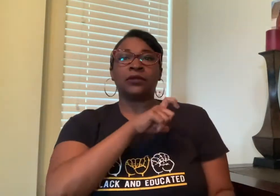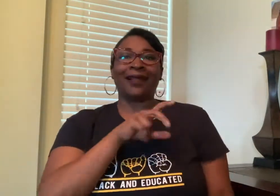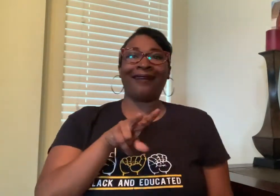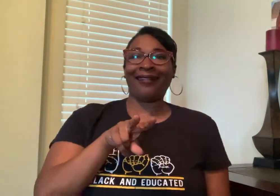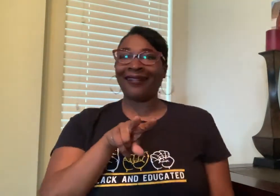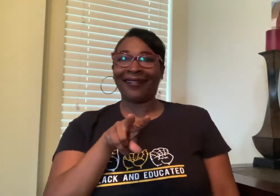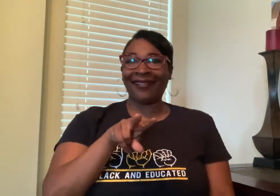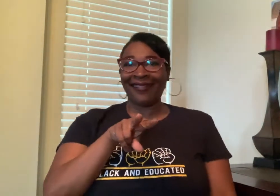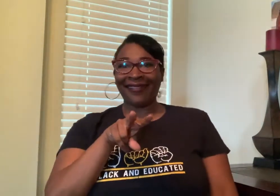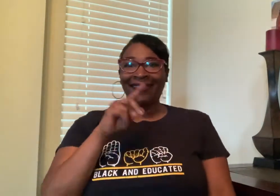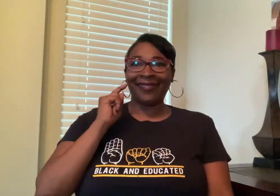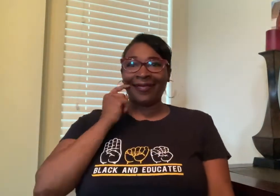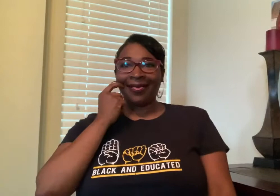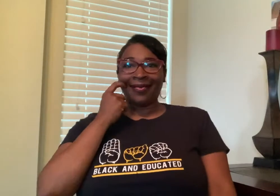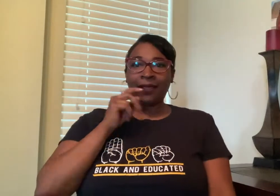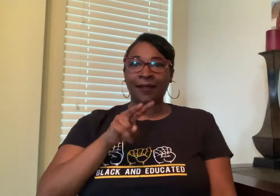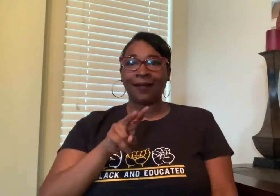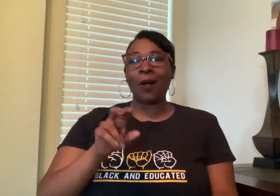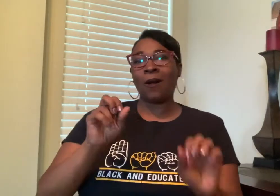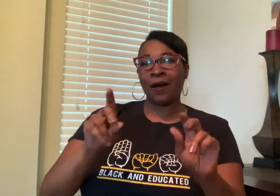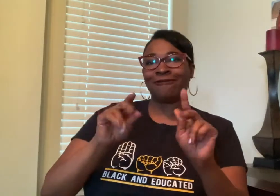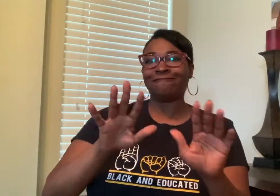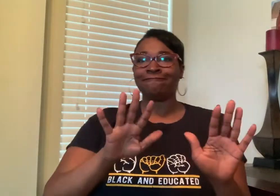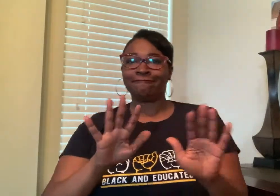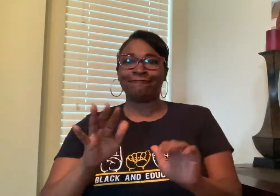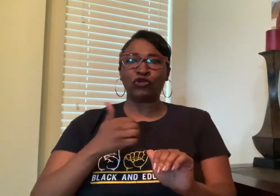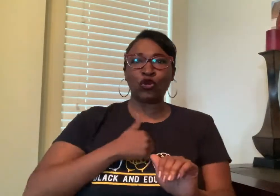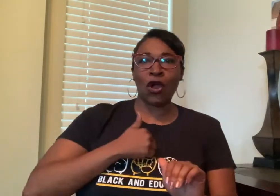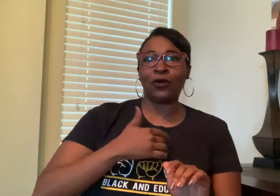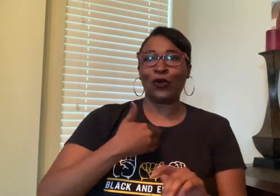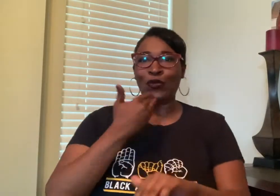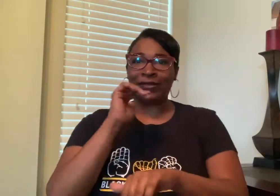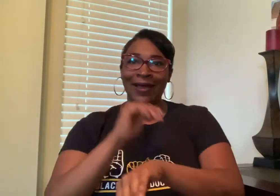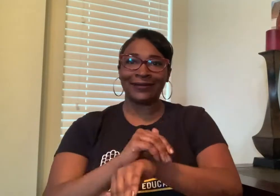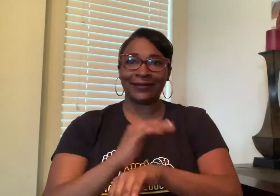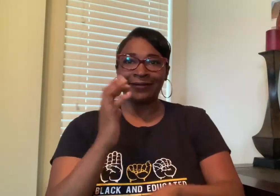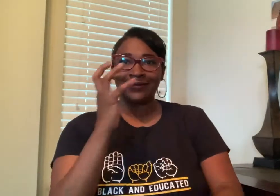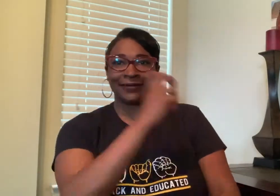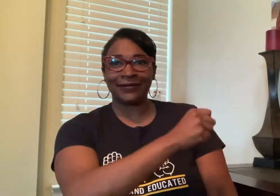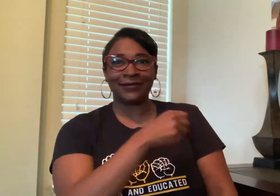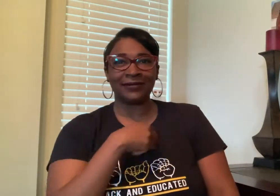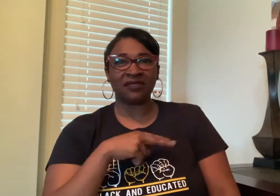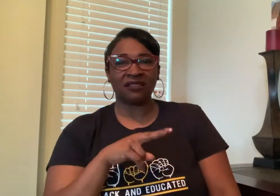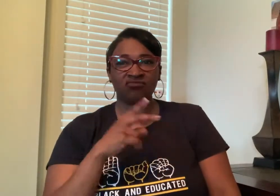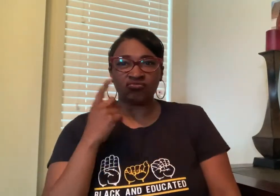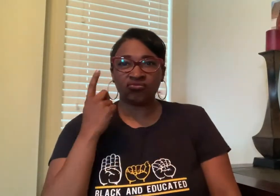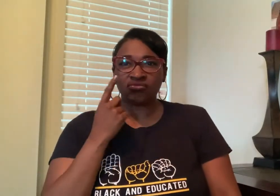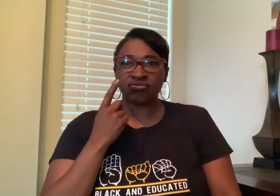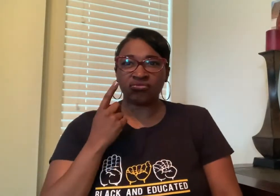So instead, I played it cool while the officers grinned awkwardly, apologized and said their good nights as they left.